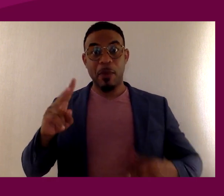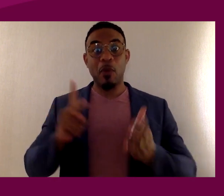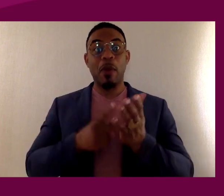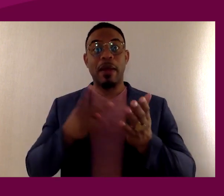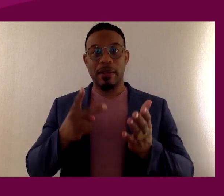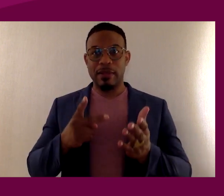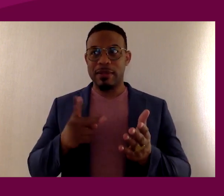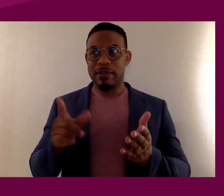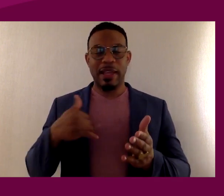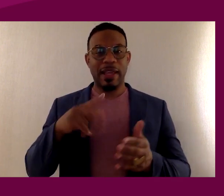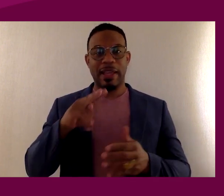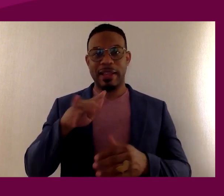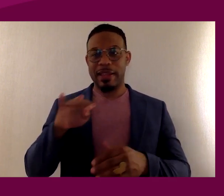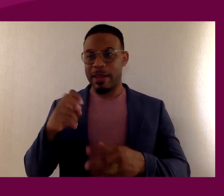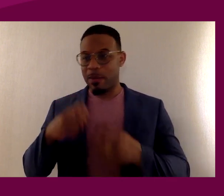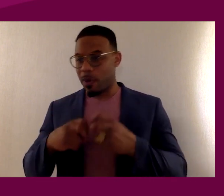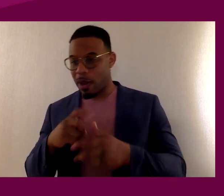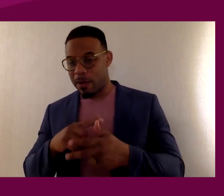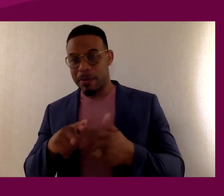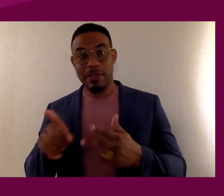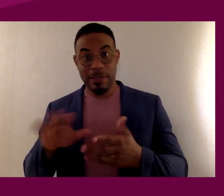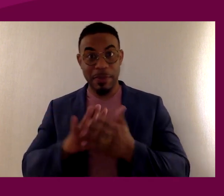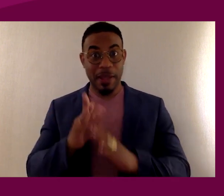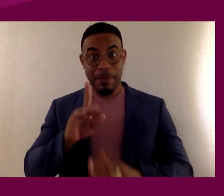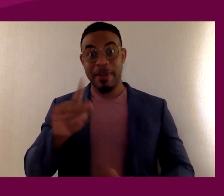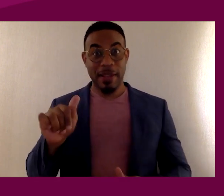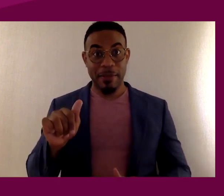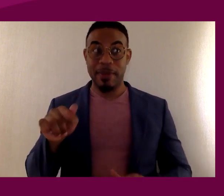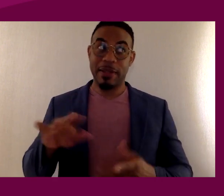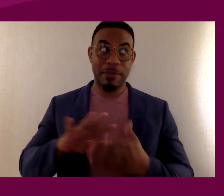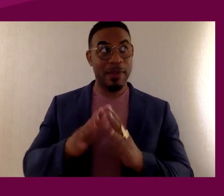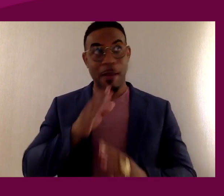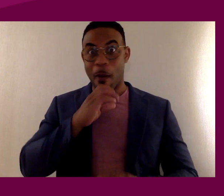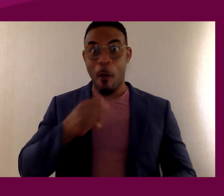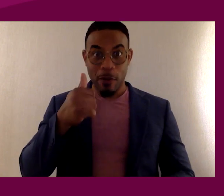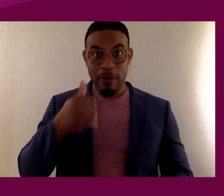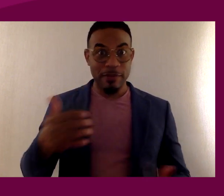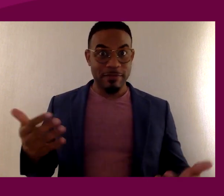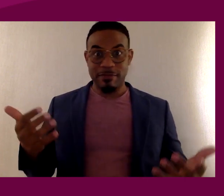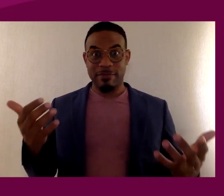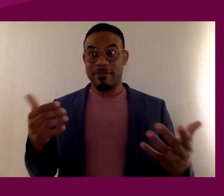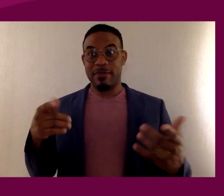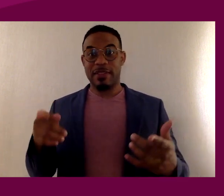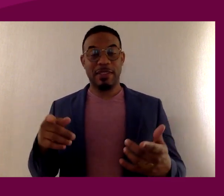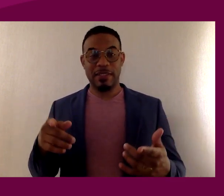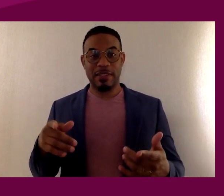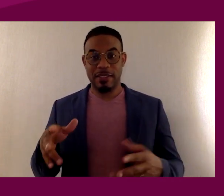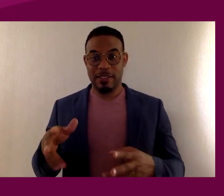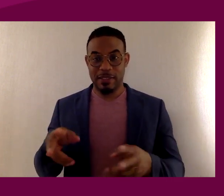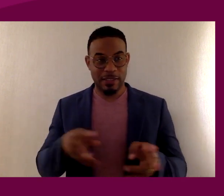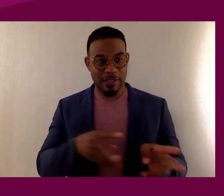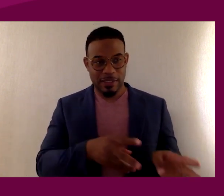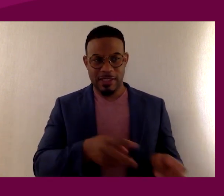She had replaced her hips twice. She had knee problems. She became disabled as she became older.